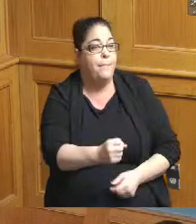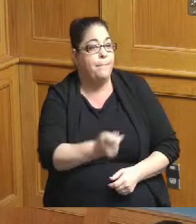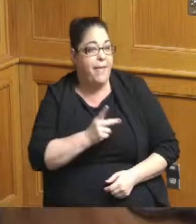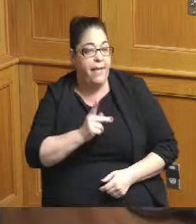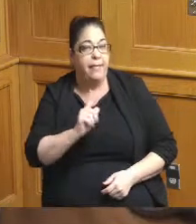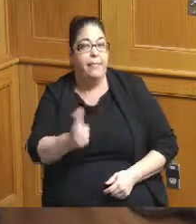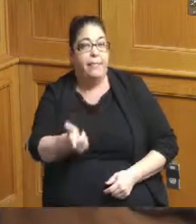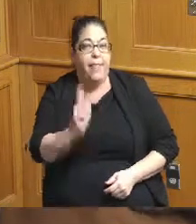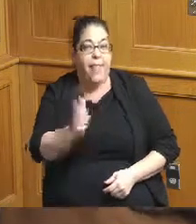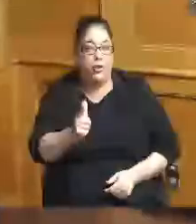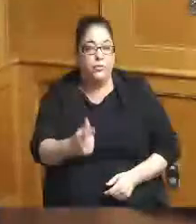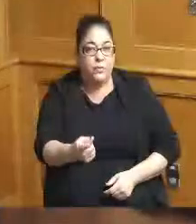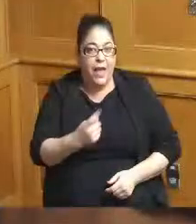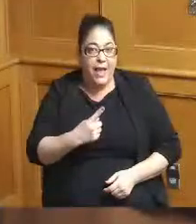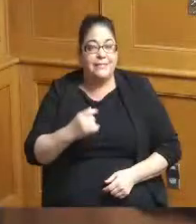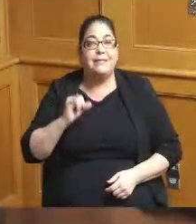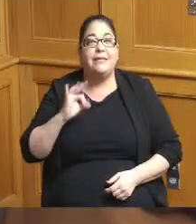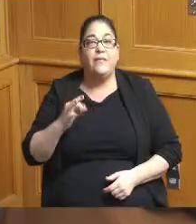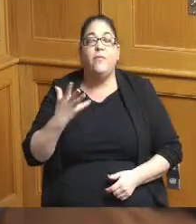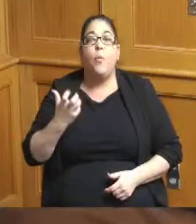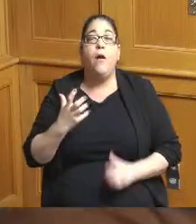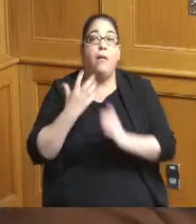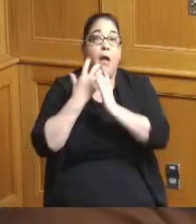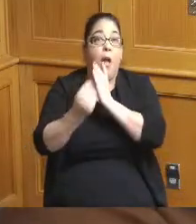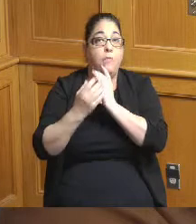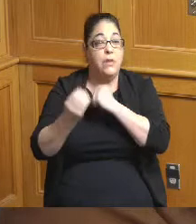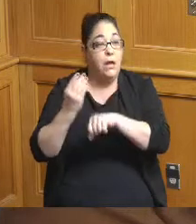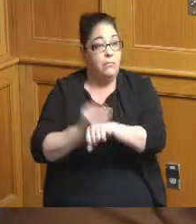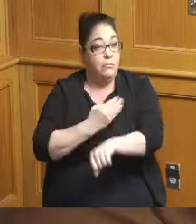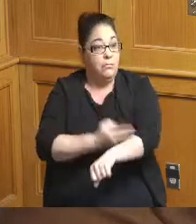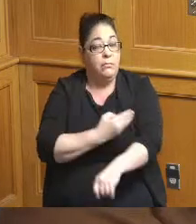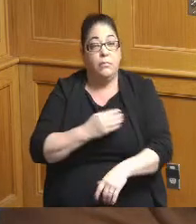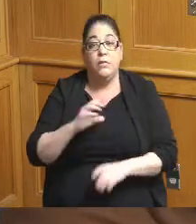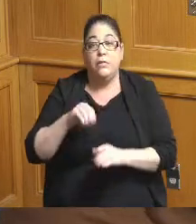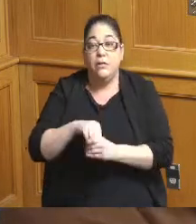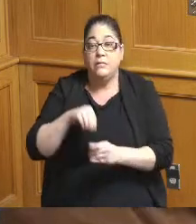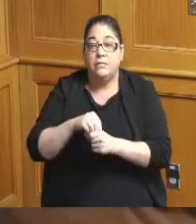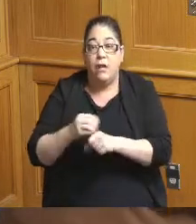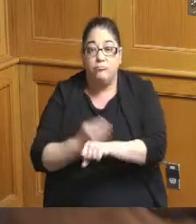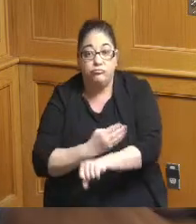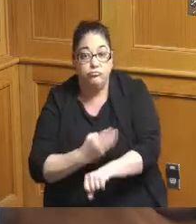to look at if we want to do the outside or if we want to do because this is basically expanding